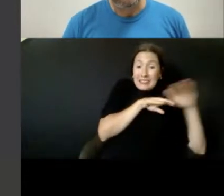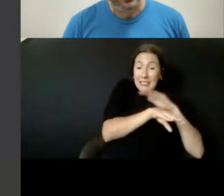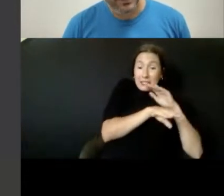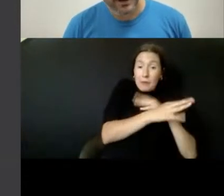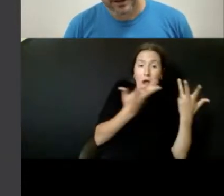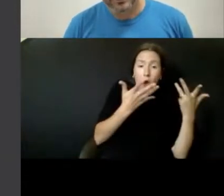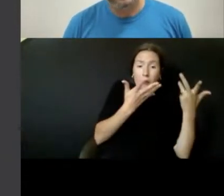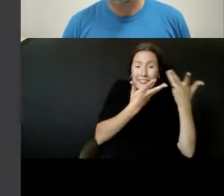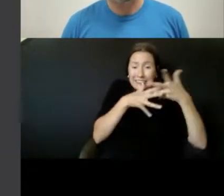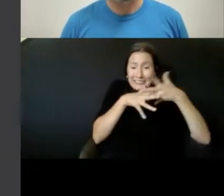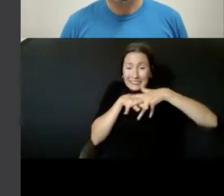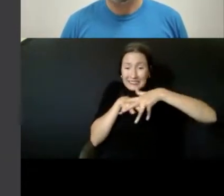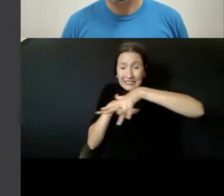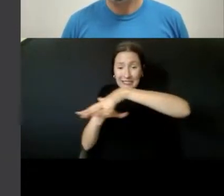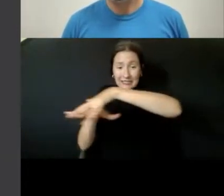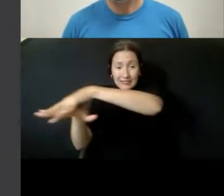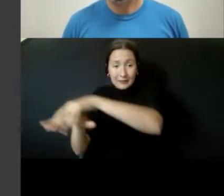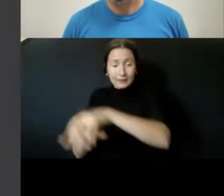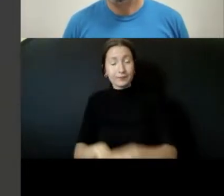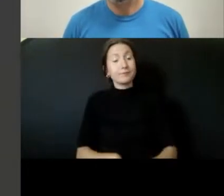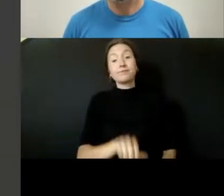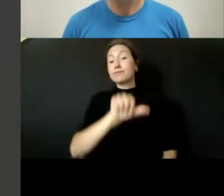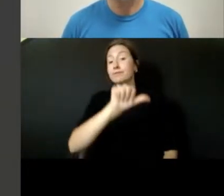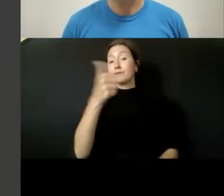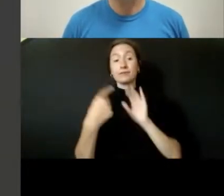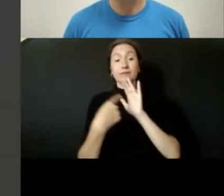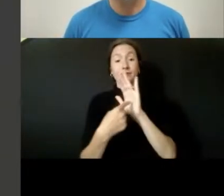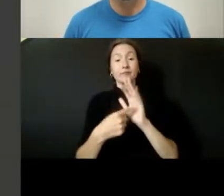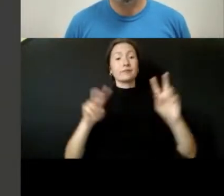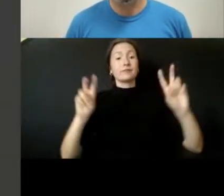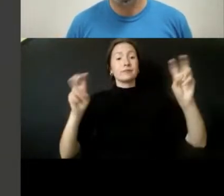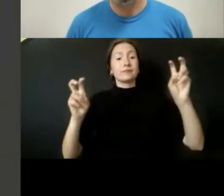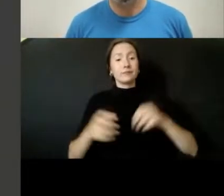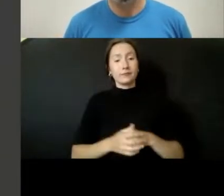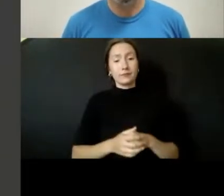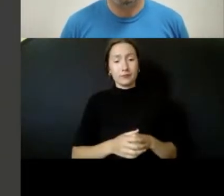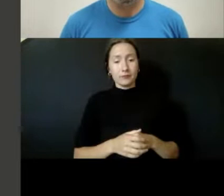if disabled people were truly heard an explosion of knowledge of the human body and psyche would